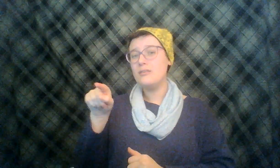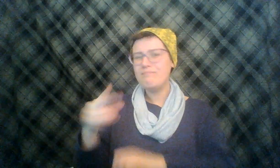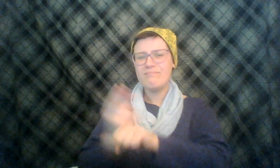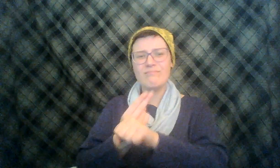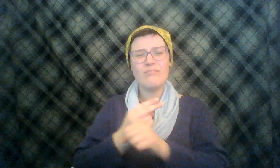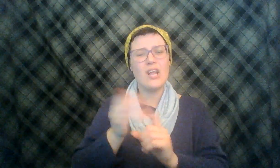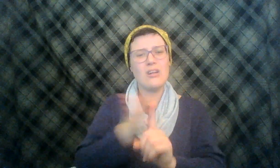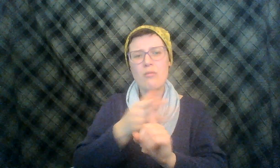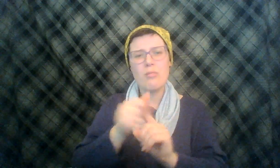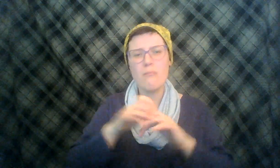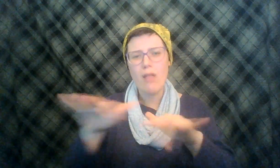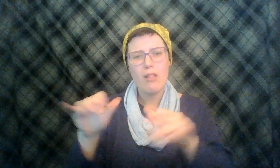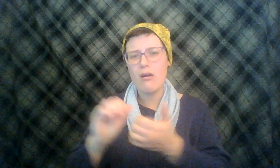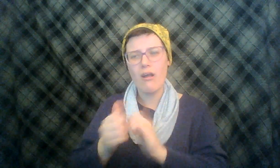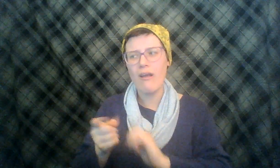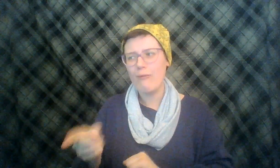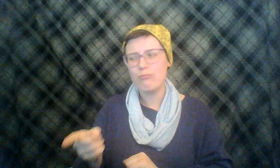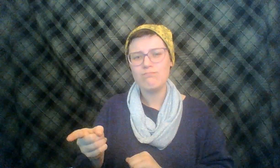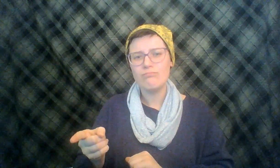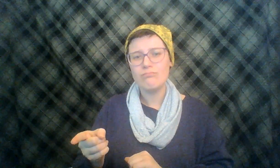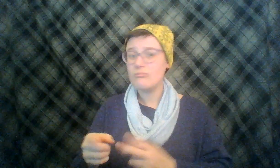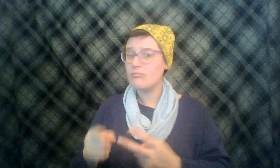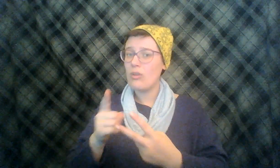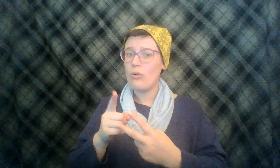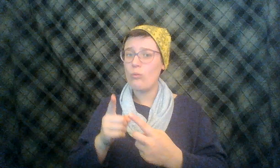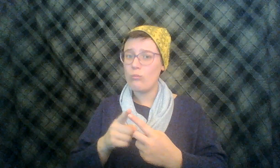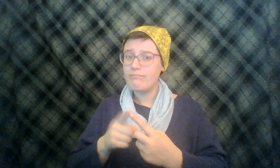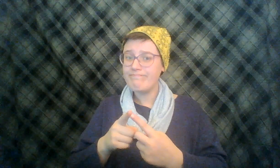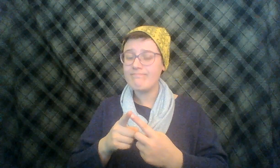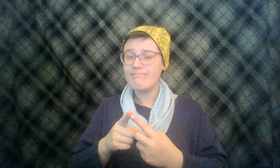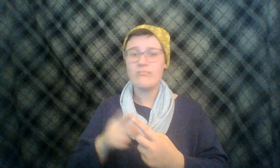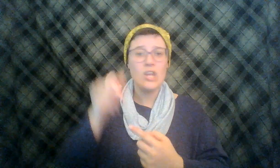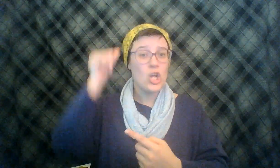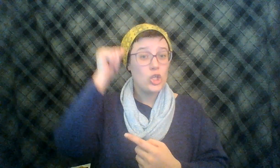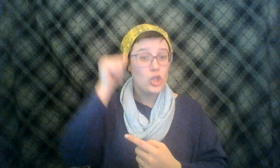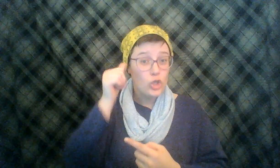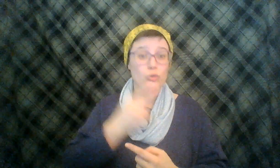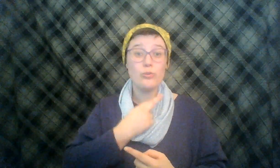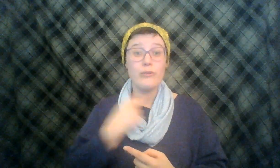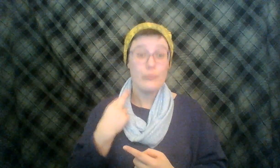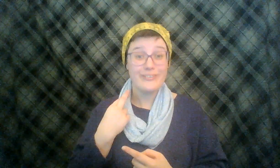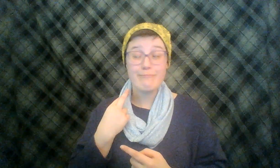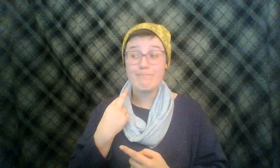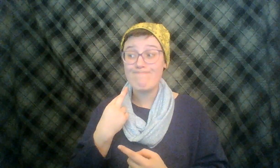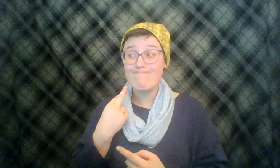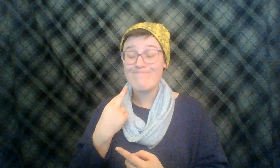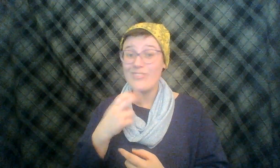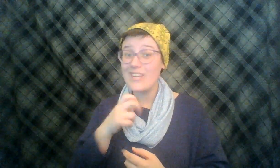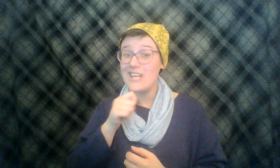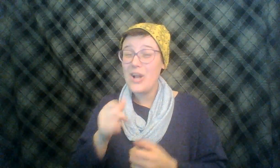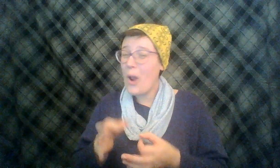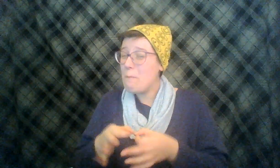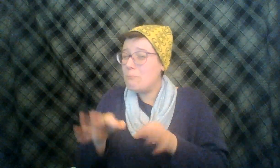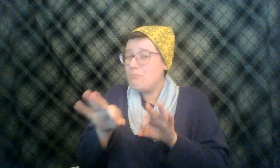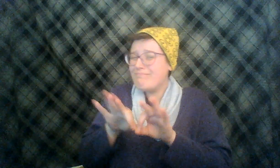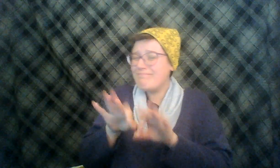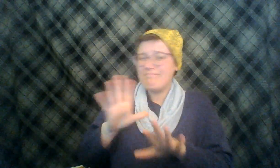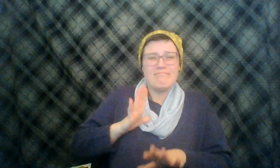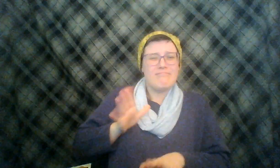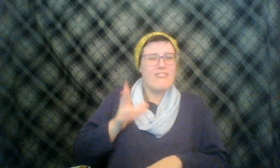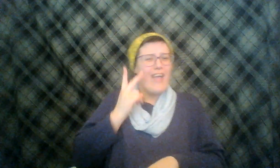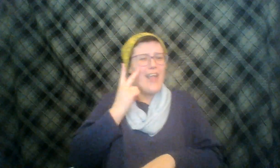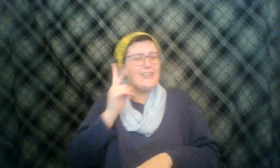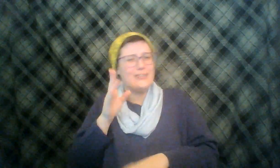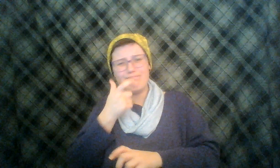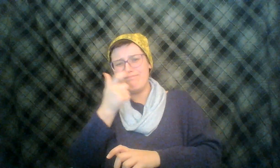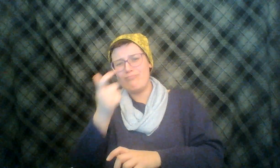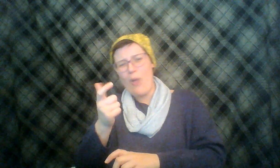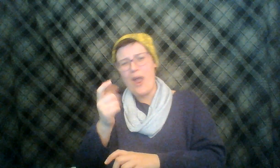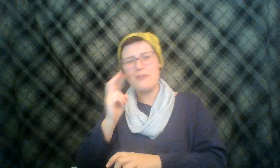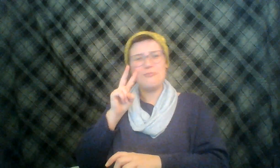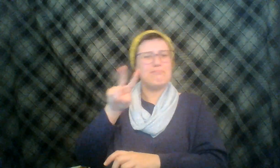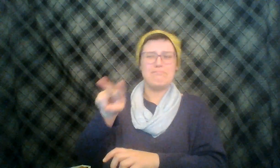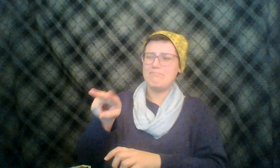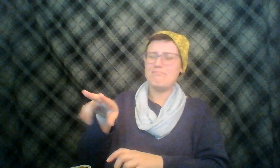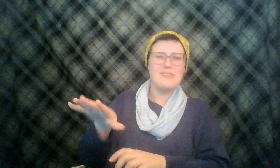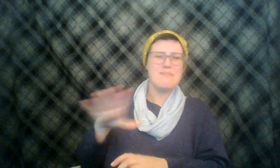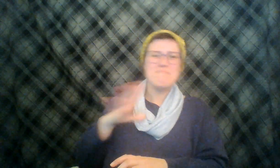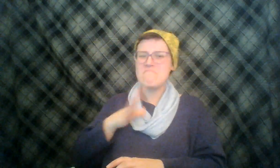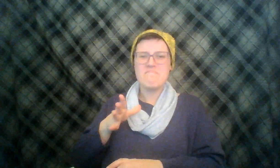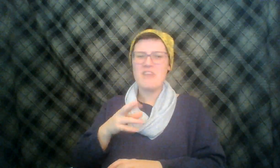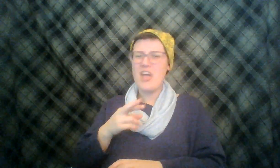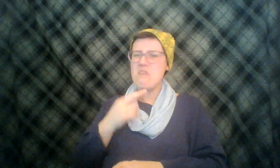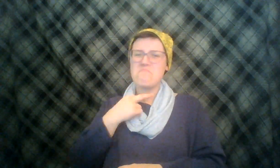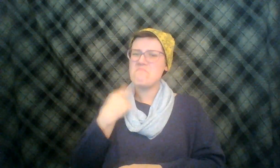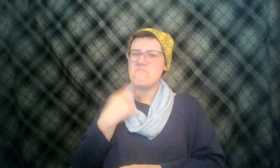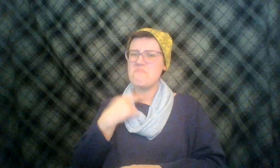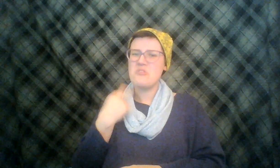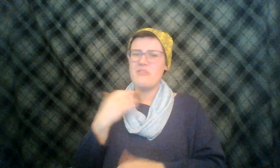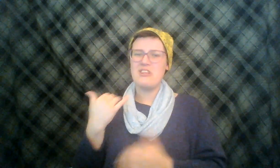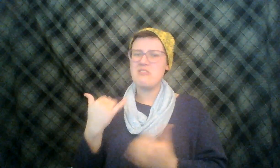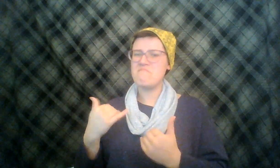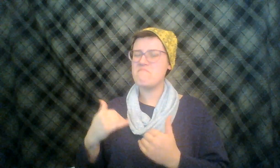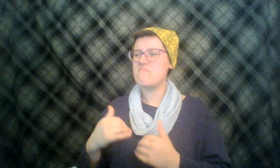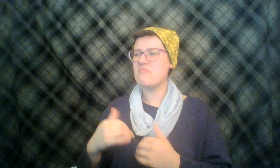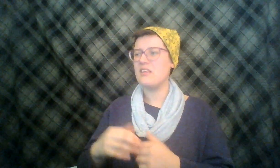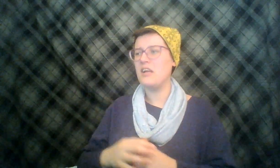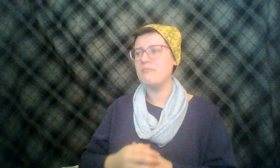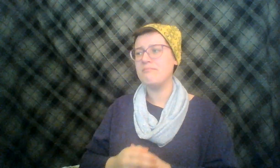The medical community propagandizes the technology by downplaying the surgical risks